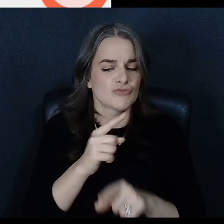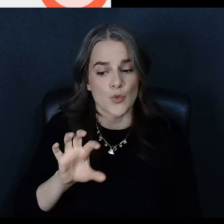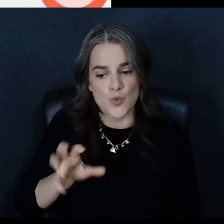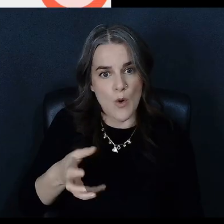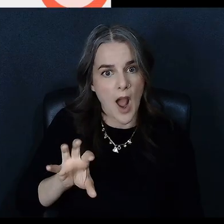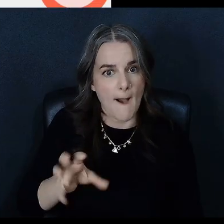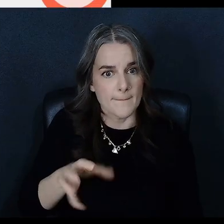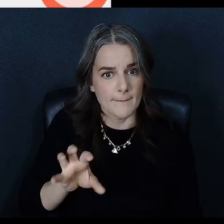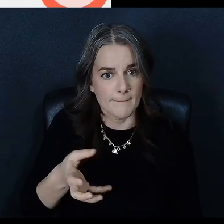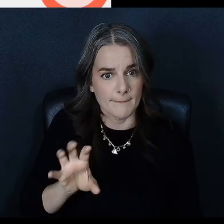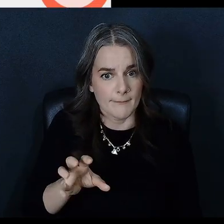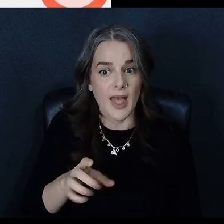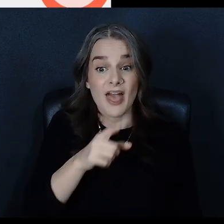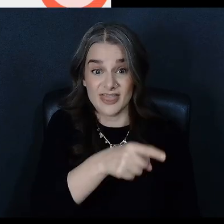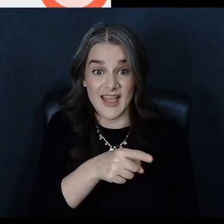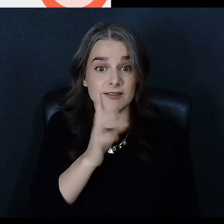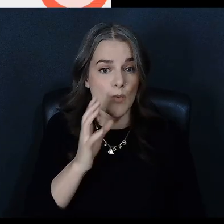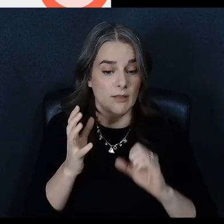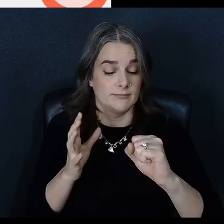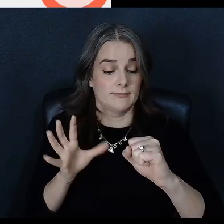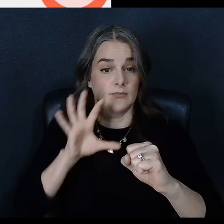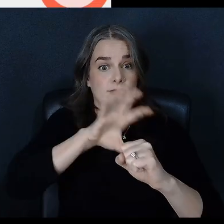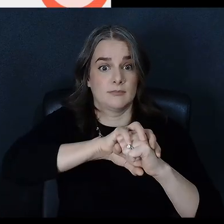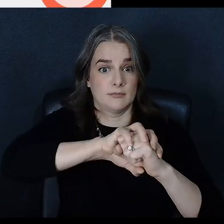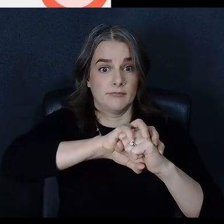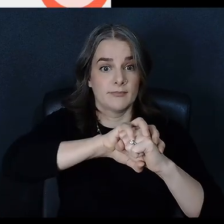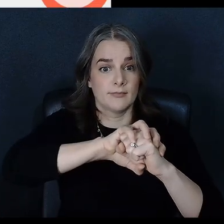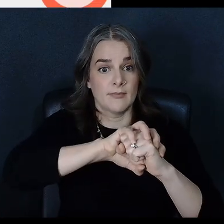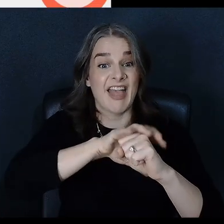And the device that snaps over the knob is voice enabled with Alexa.